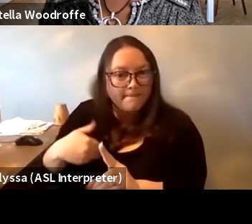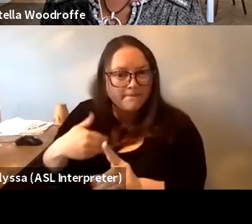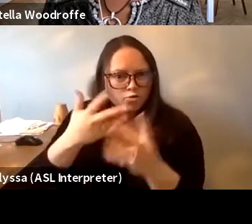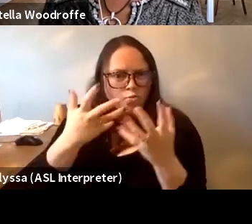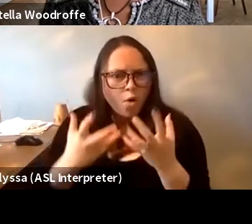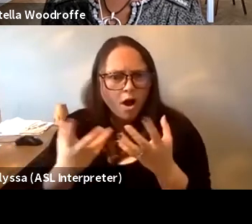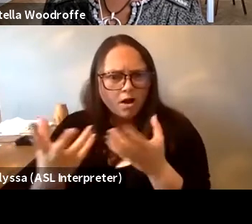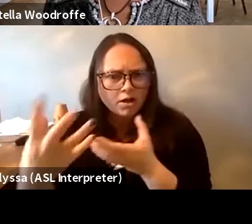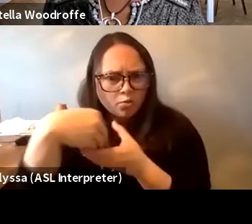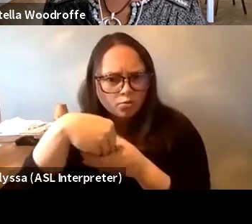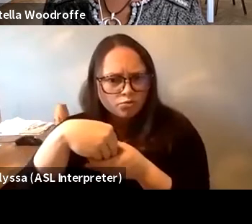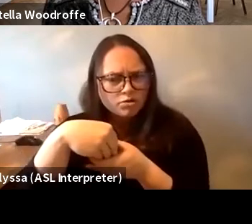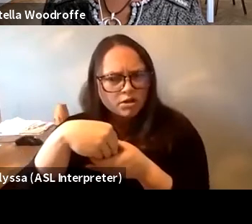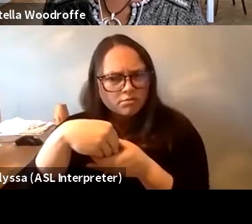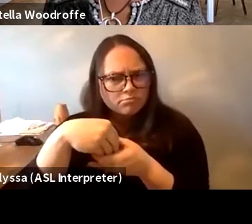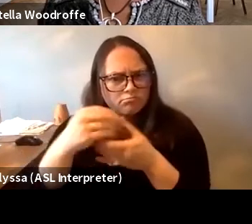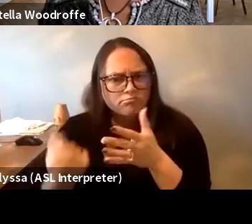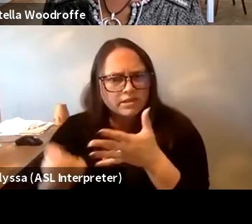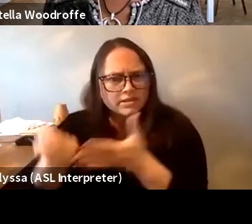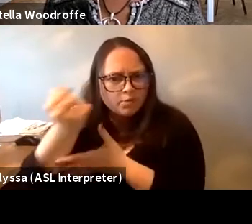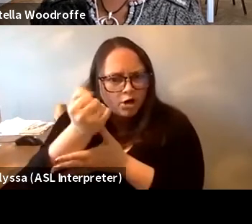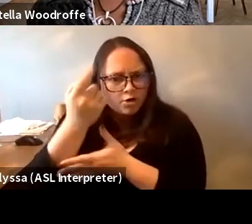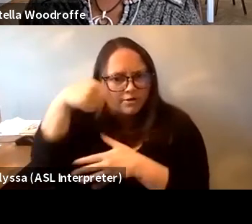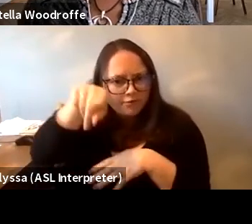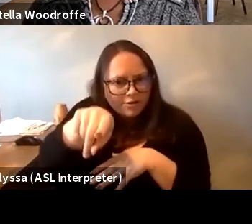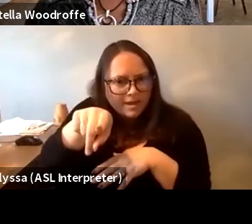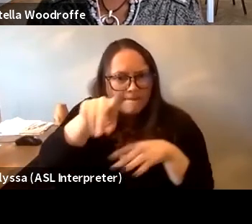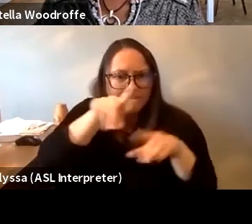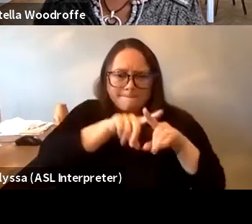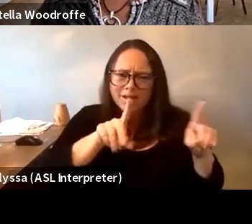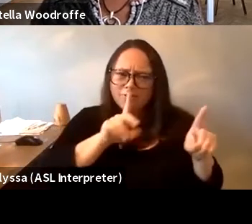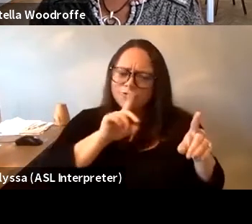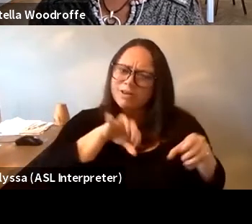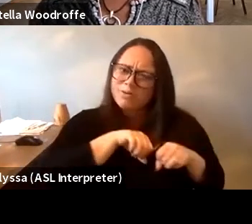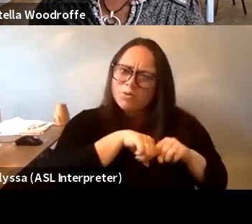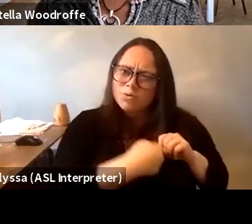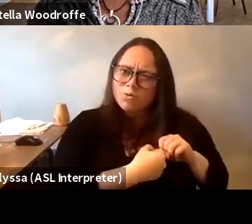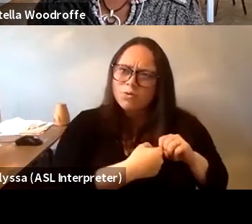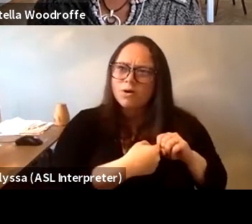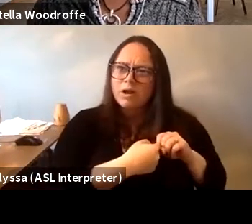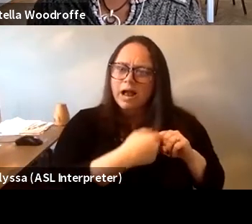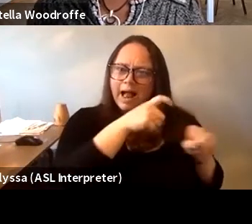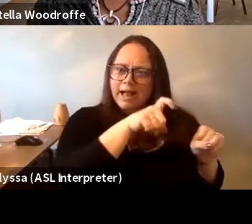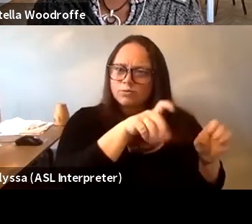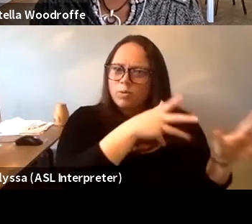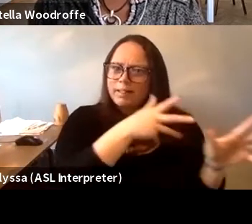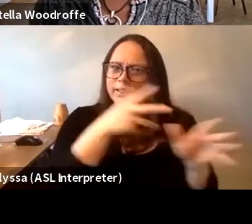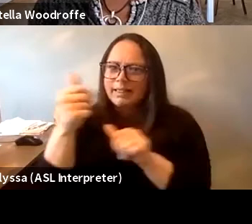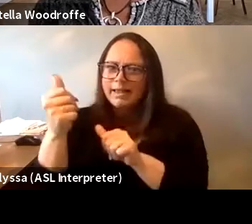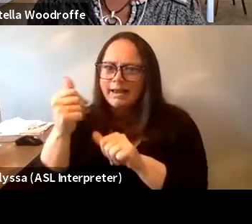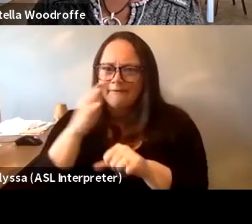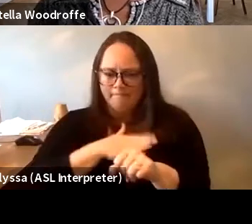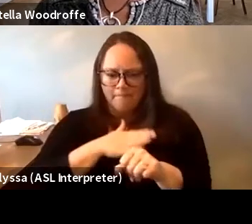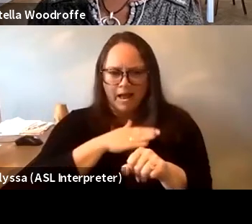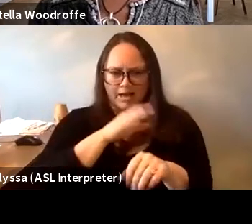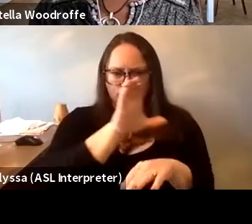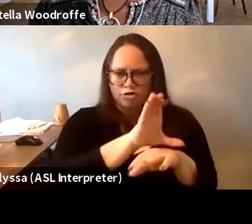make they make it a priority. But it pains me that I had to leave the church that I grew up in, and deprive of my son of